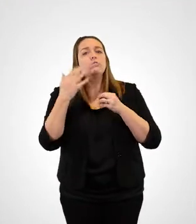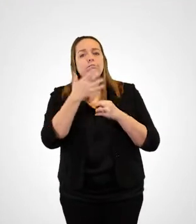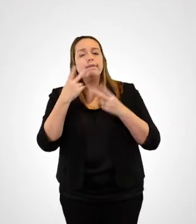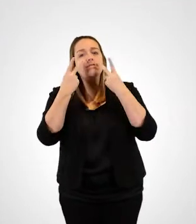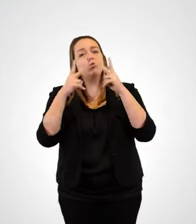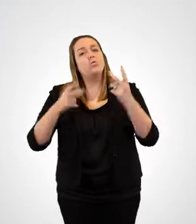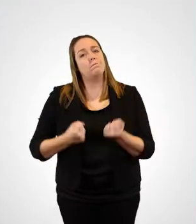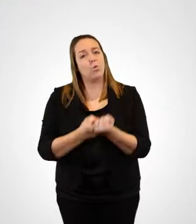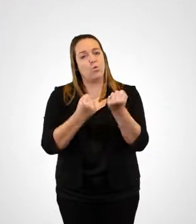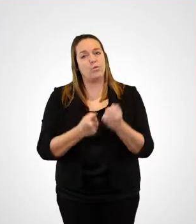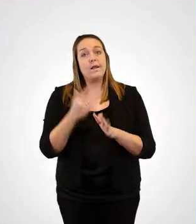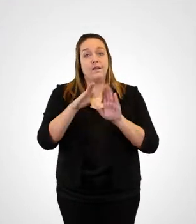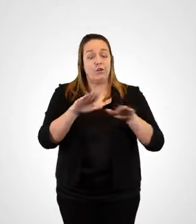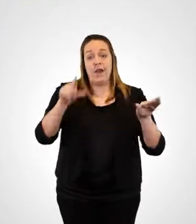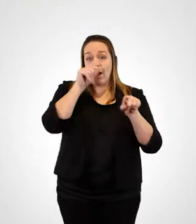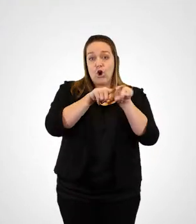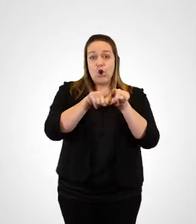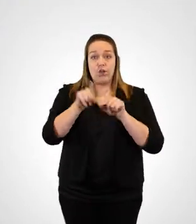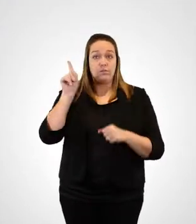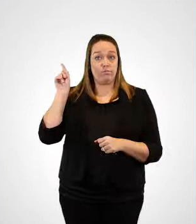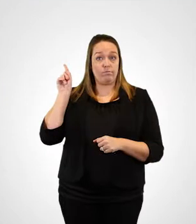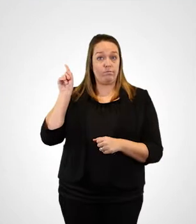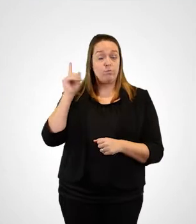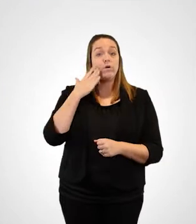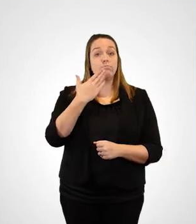So a child can learn that when you touch your chin in this case